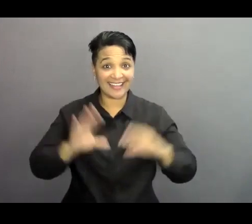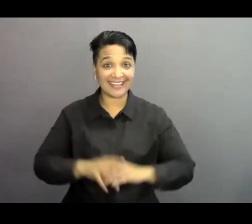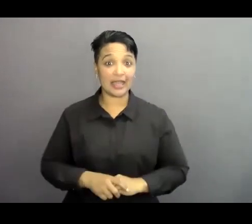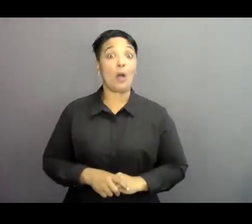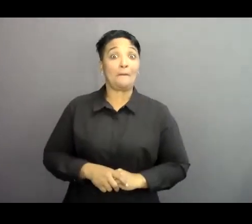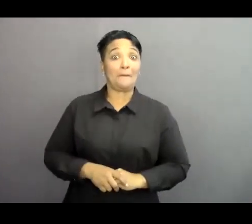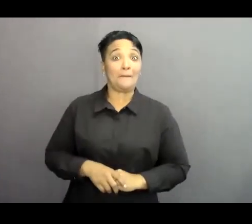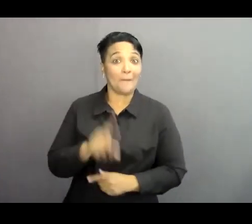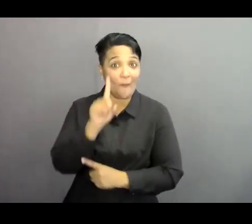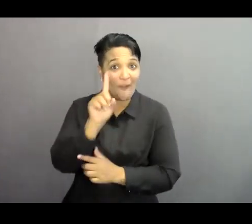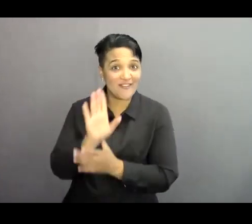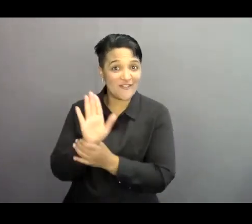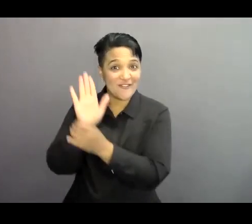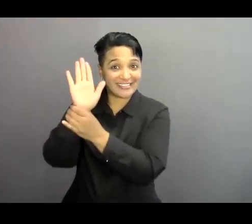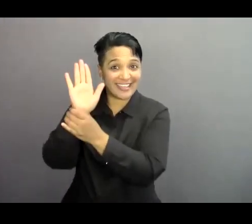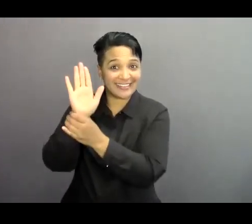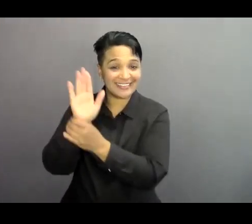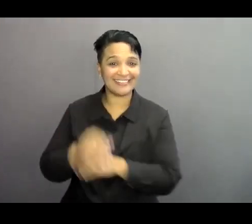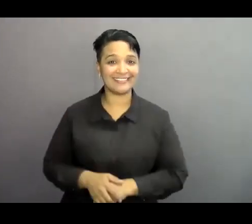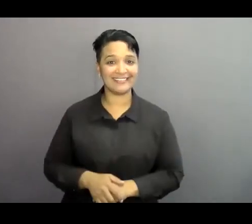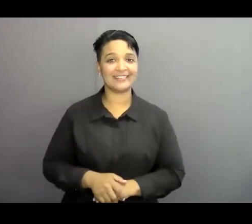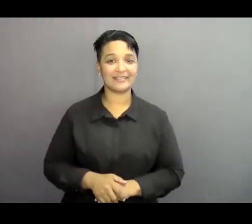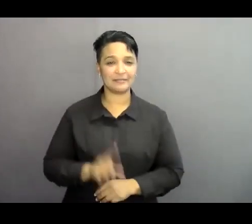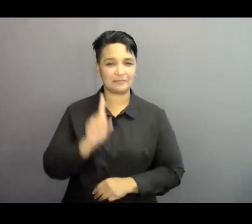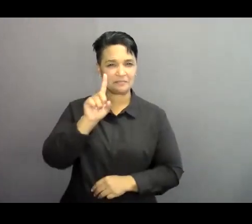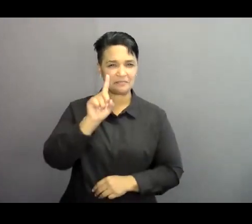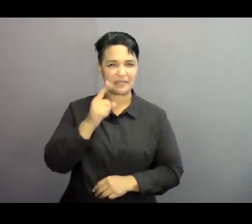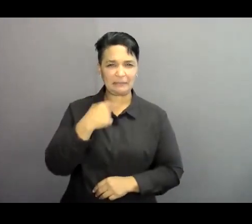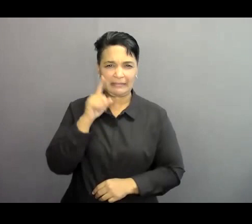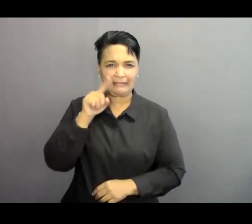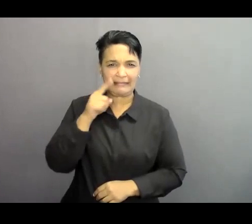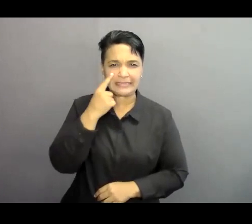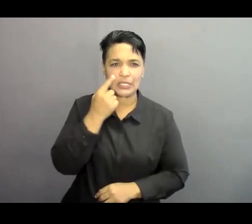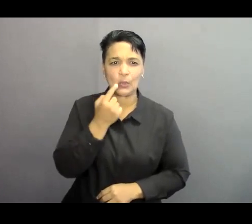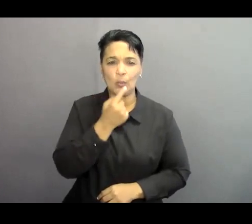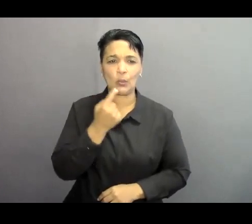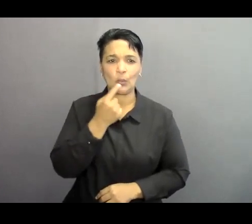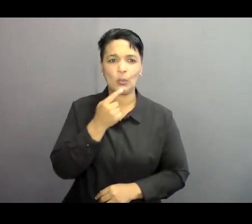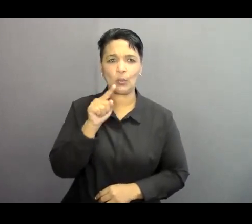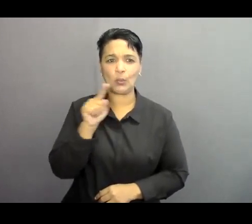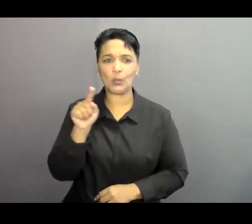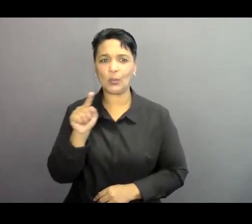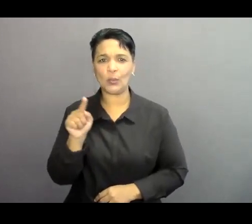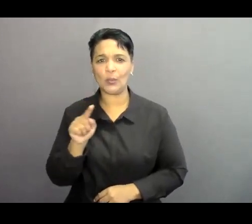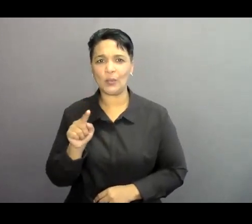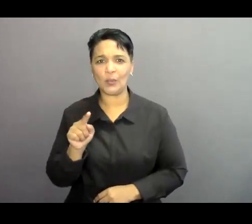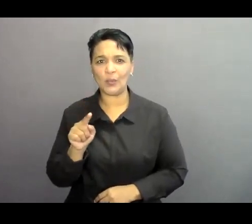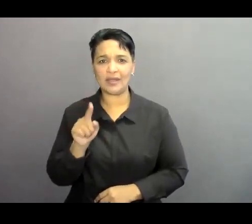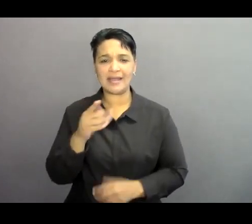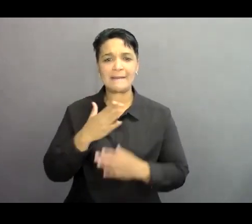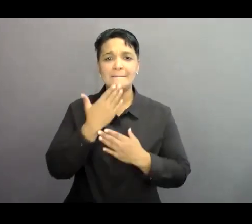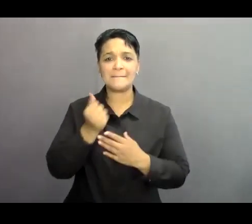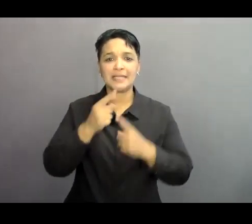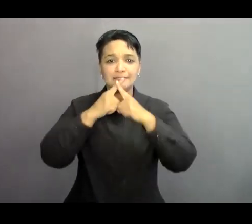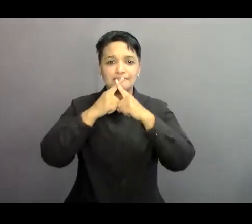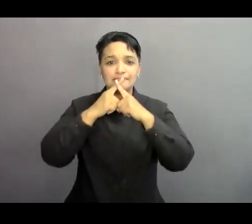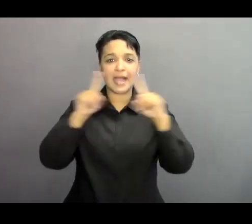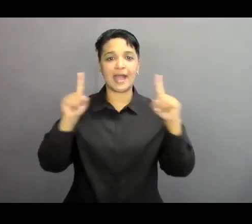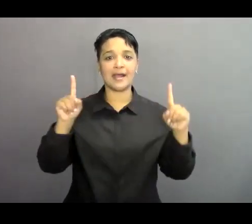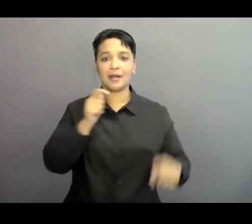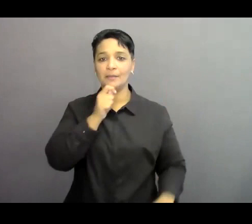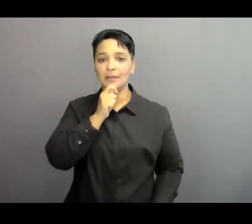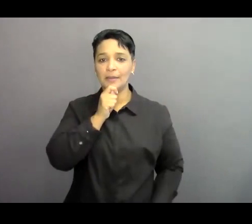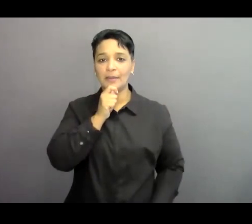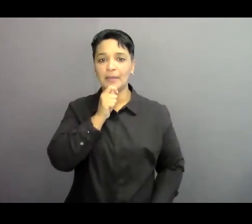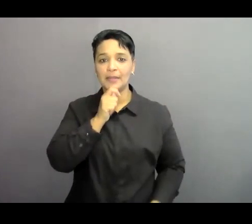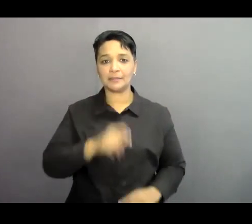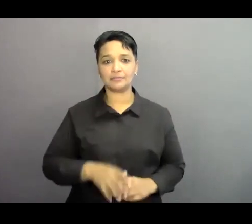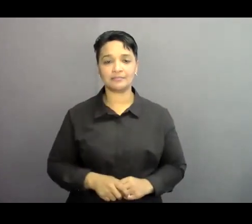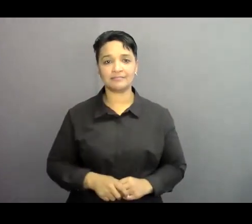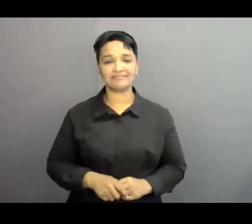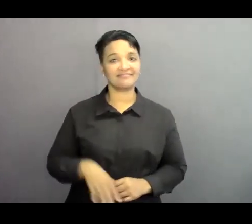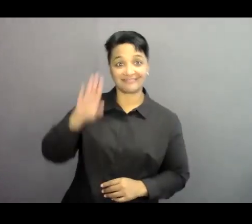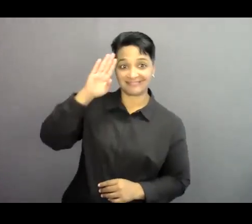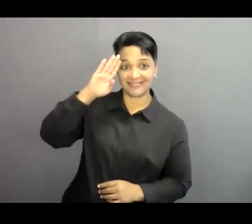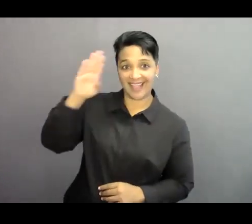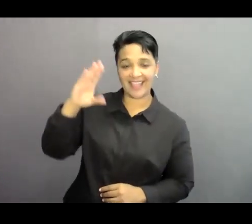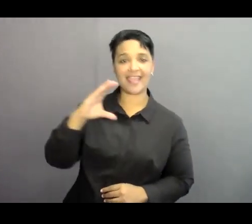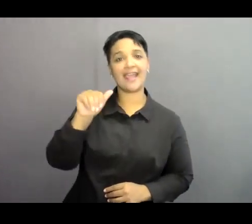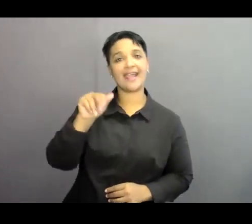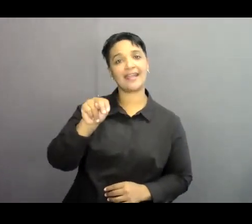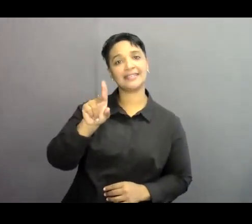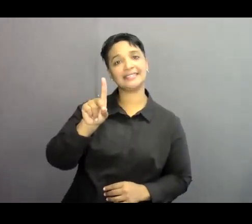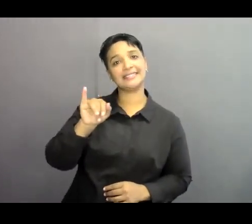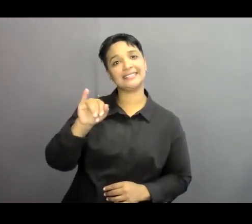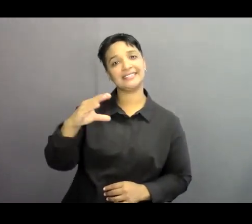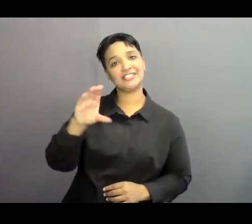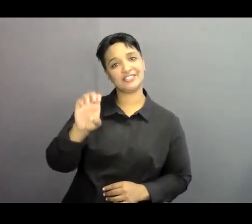hand. Great. Can you turn on your microphone? >> This is Candace. Thank you.